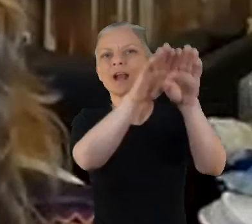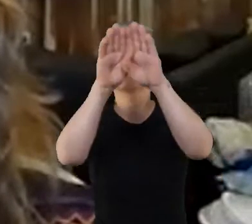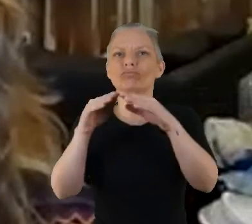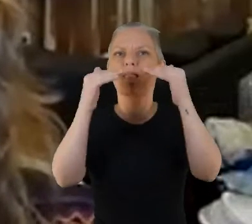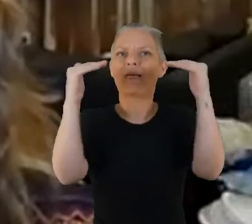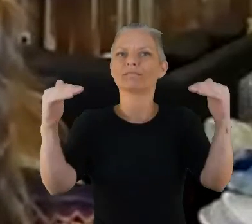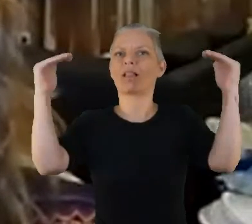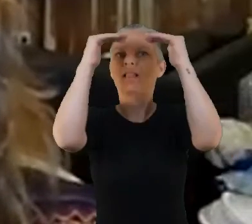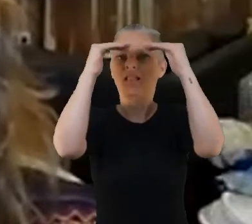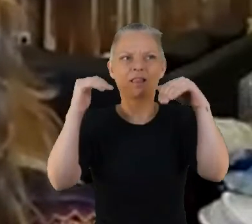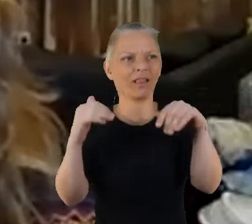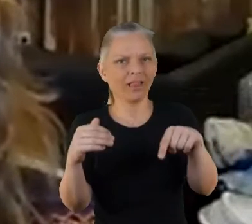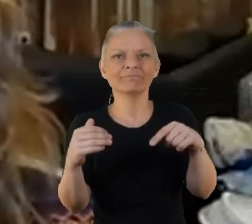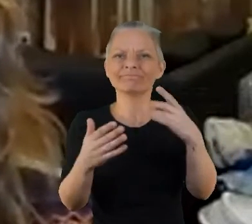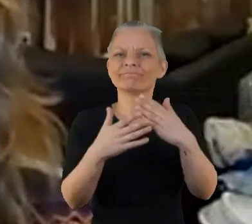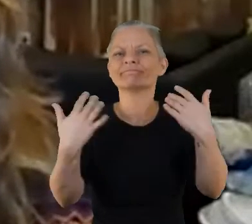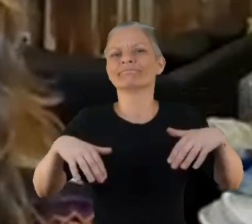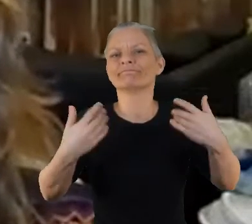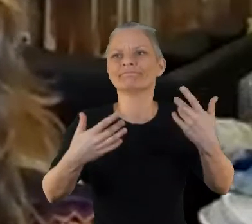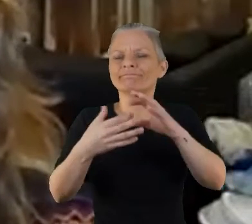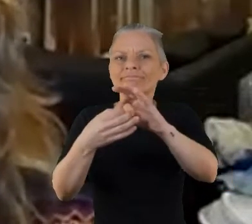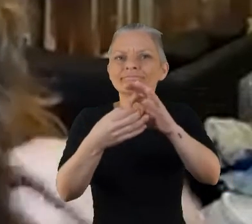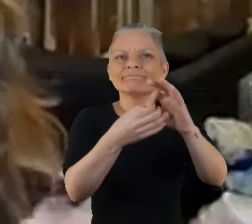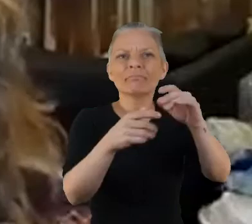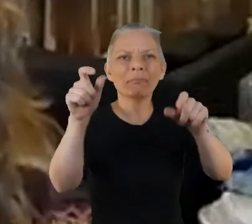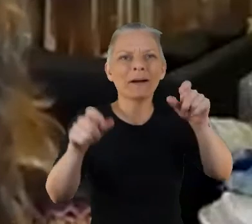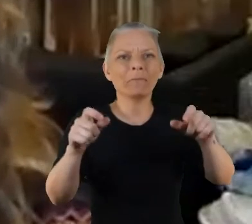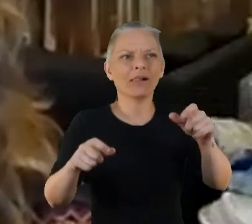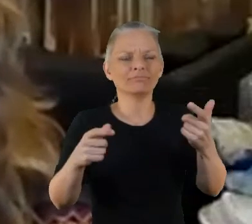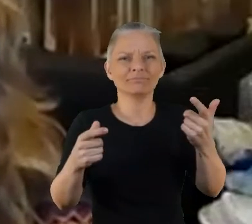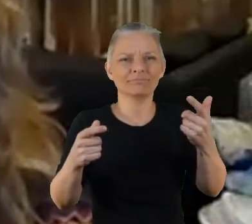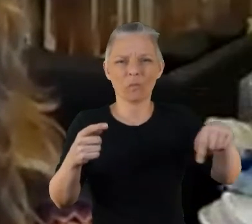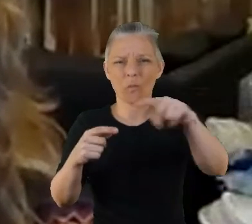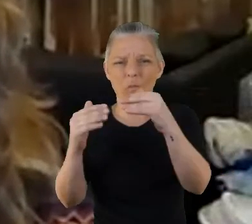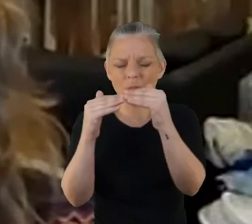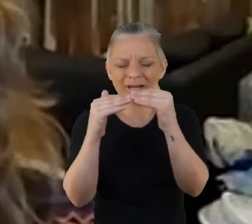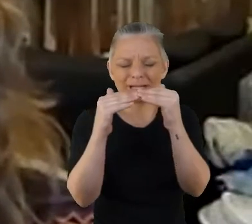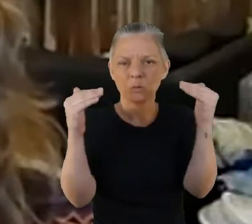Wellbeing Hub, this is a very different space of true mutuality. So we’re living the peer values,